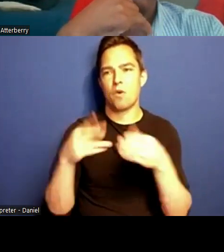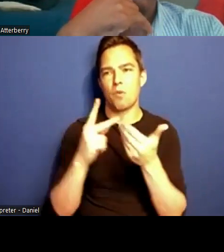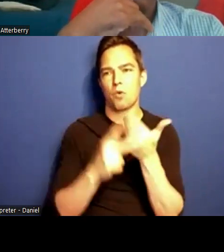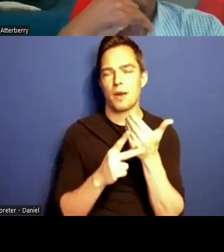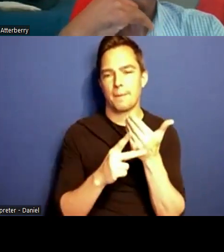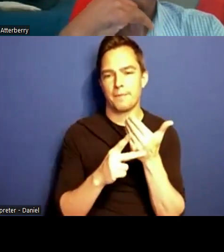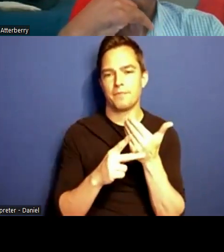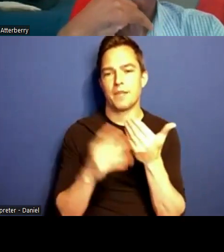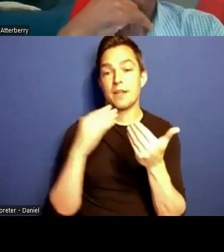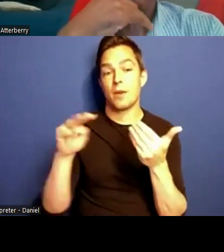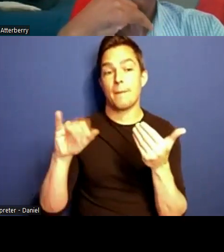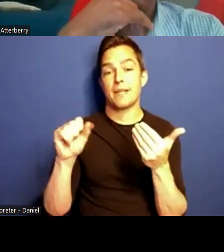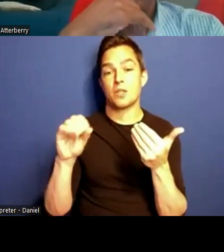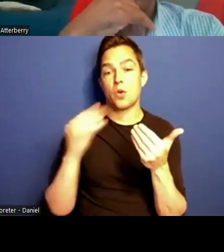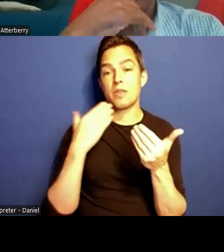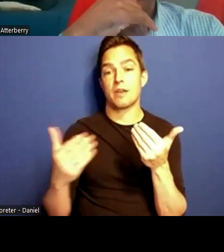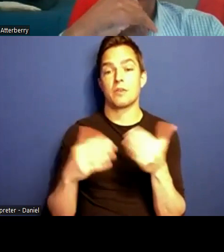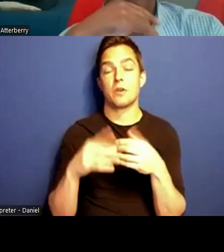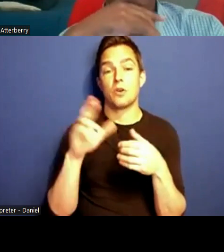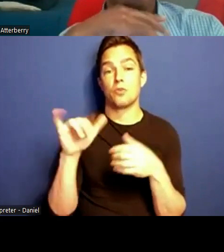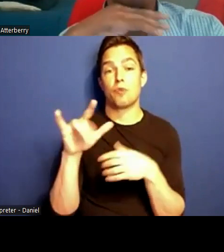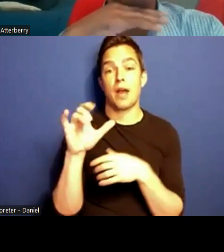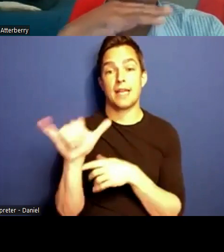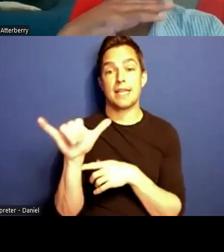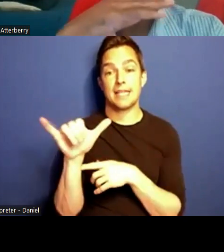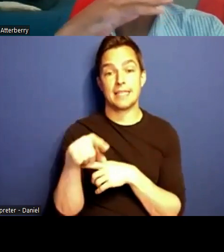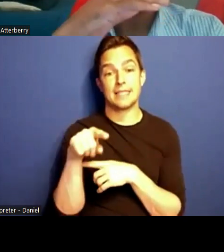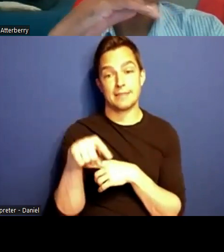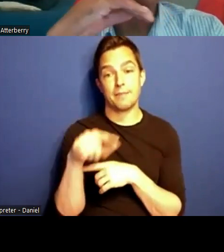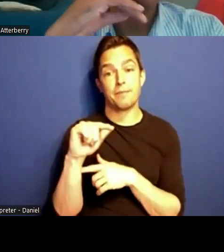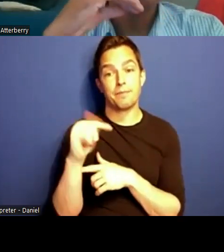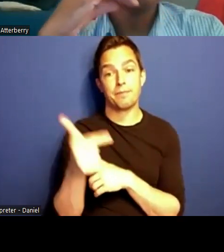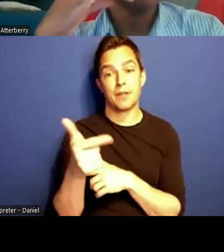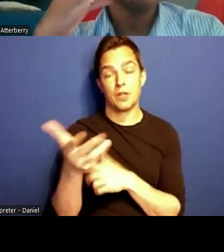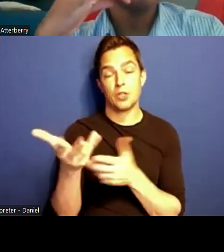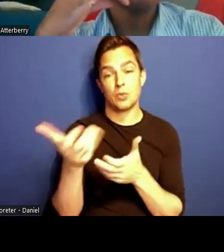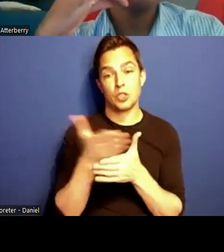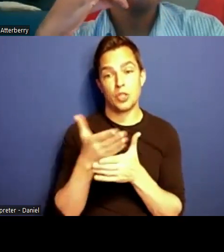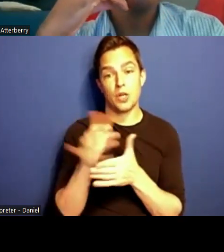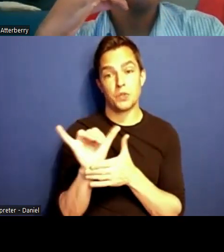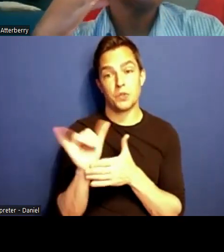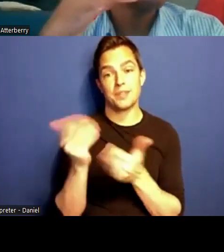thank you, Miso. Riley, would you like to share as well, please?